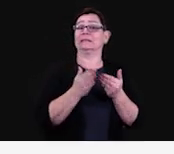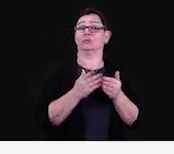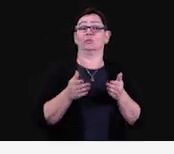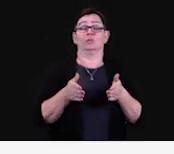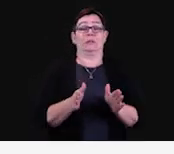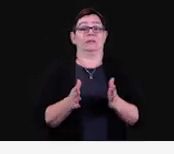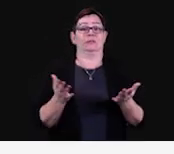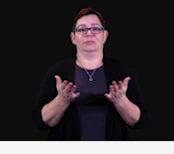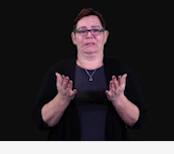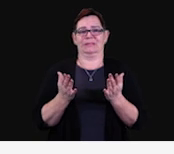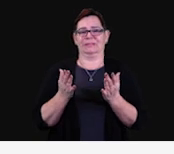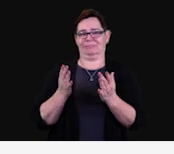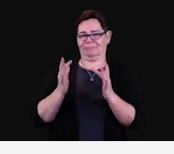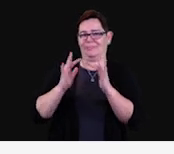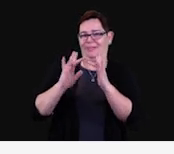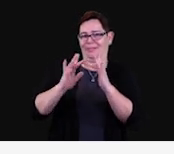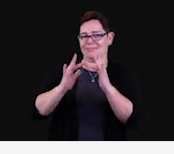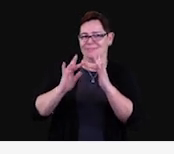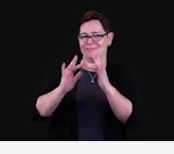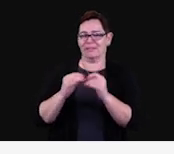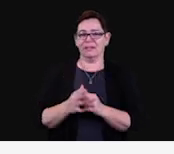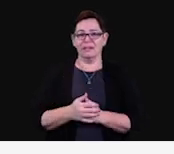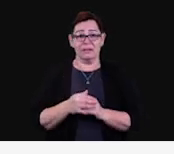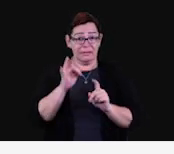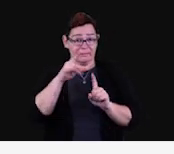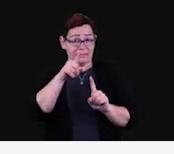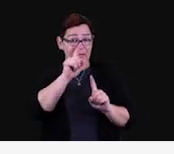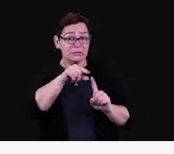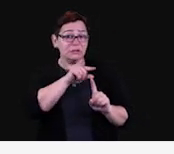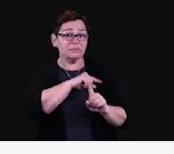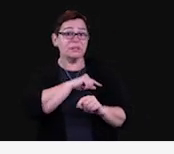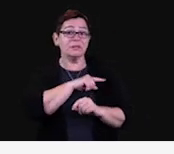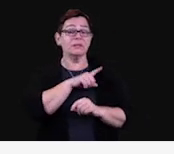If you are eligible, you can use certified software, or a web